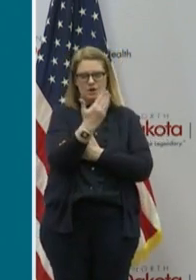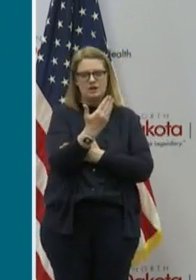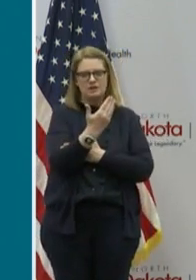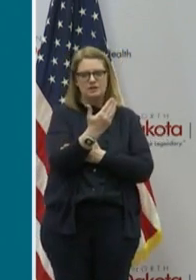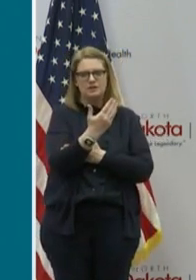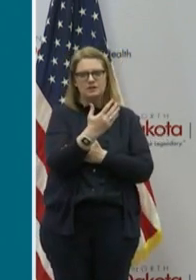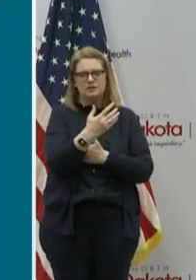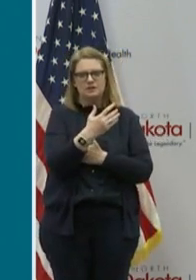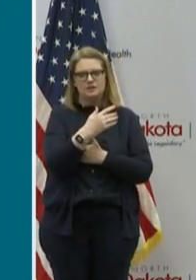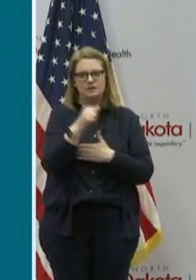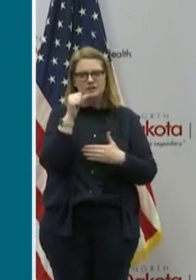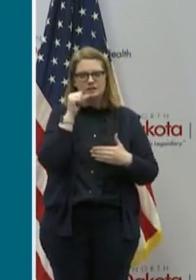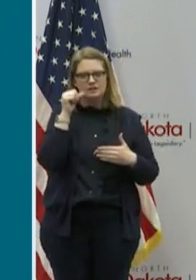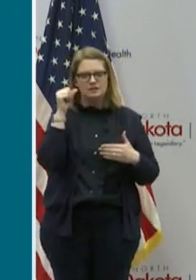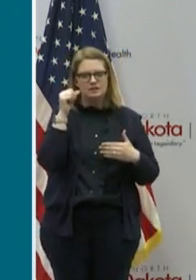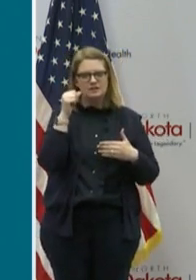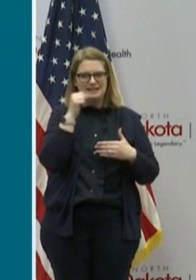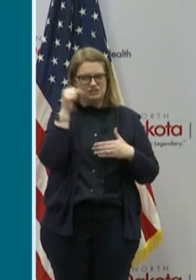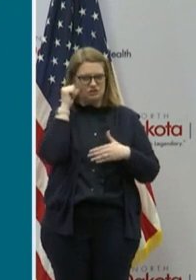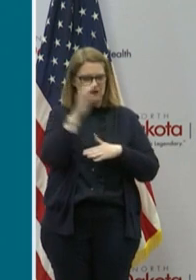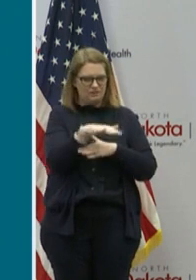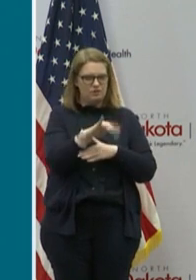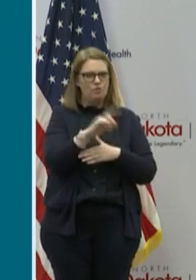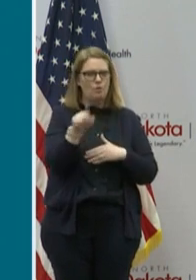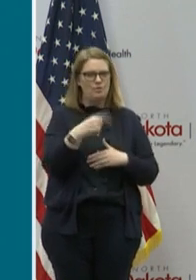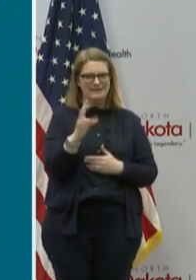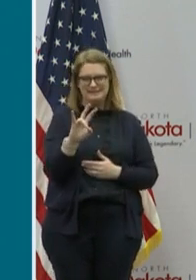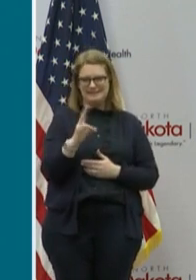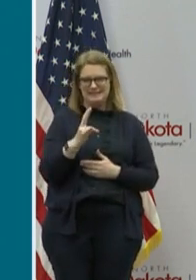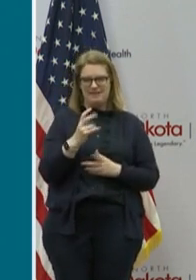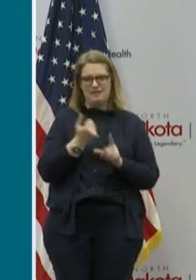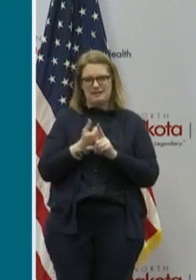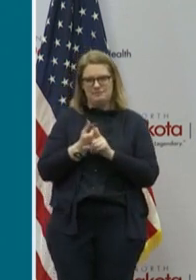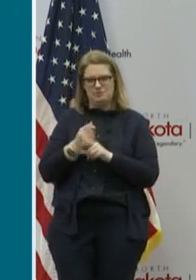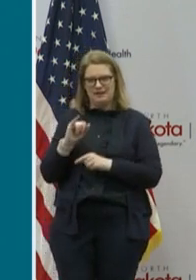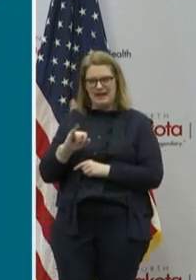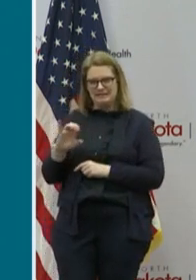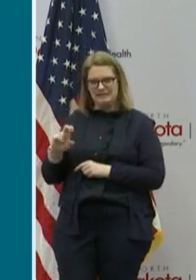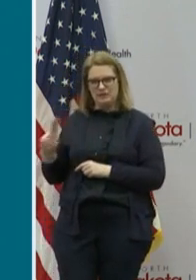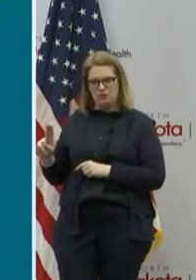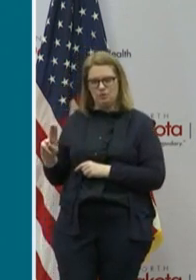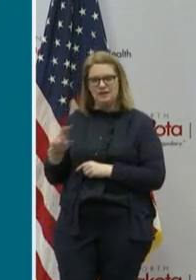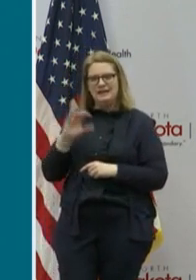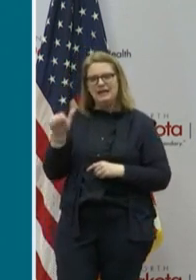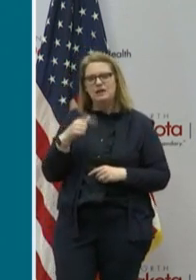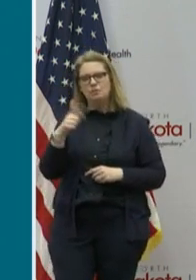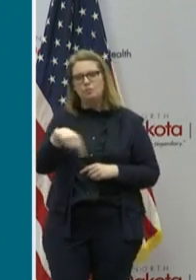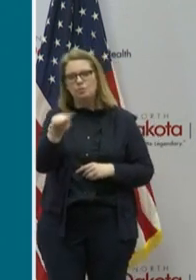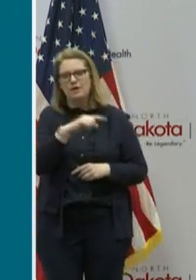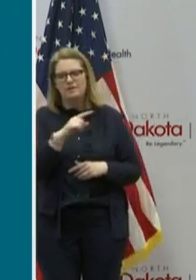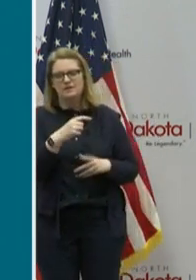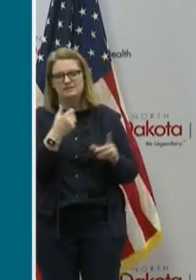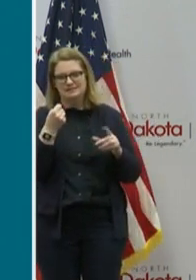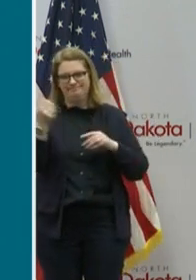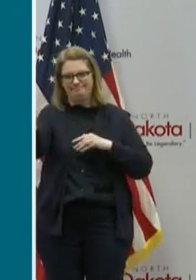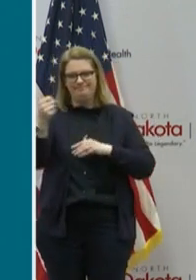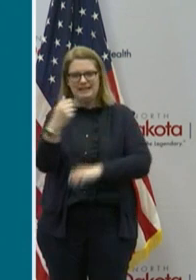PEOPLE MOVED IN AND SOME MOVED OUT, AND AS OF REPORTING WE HAD THIS MORNING, I THINK WHICH WAS YESTERDAY AFTERNOON, OF THOSE,